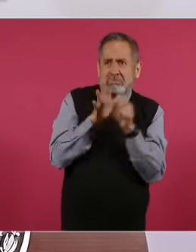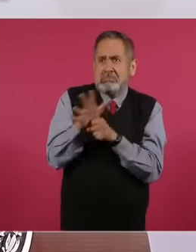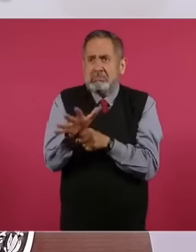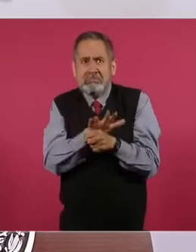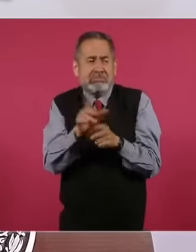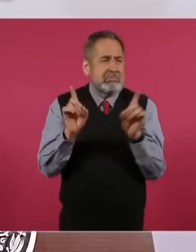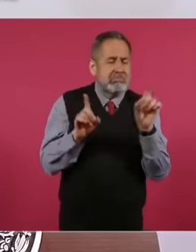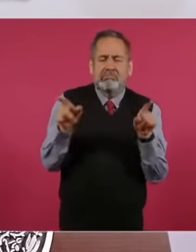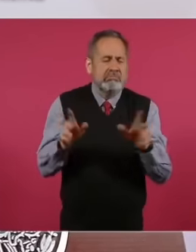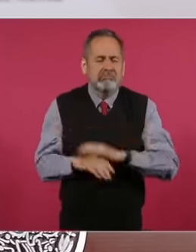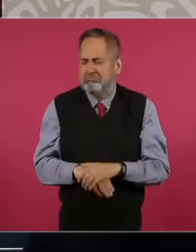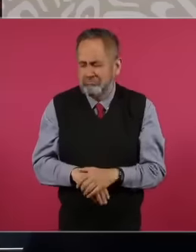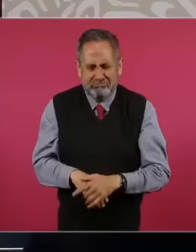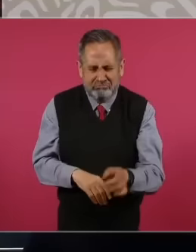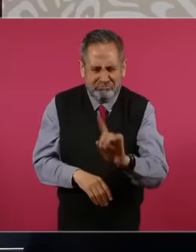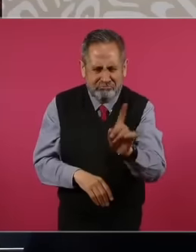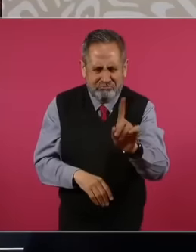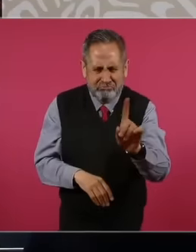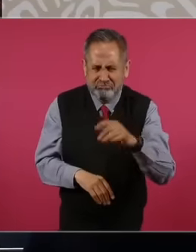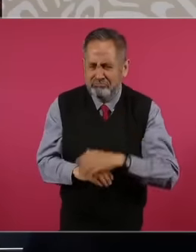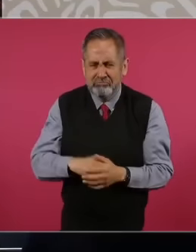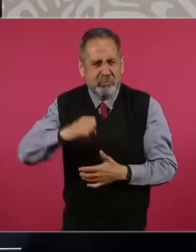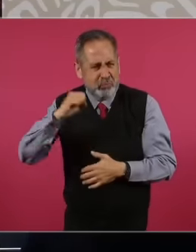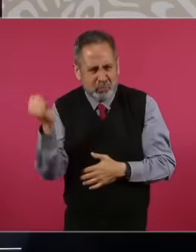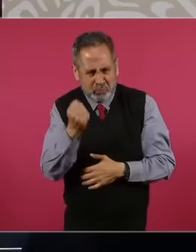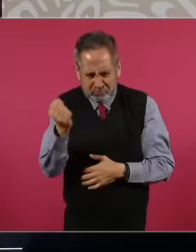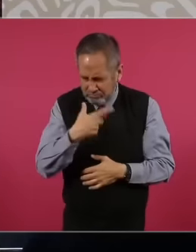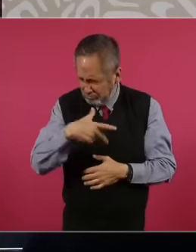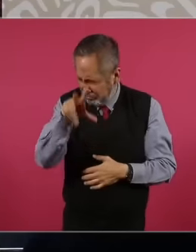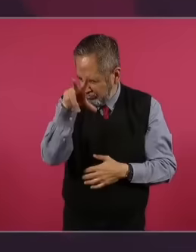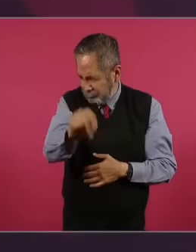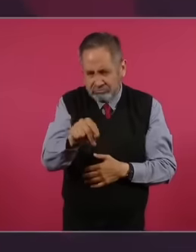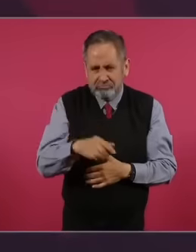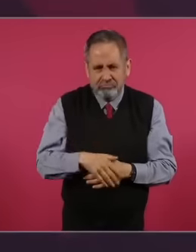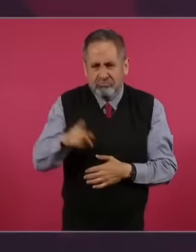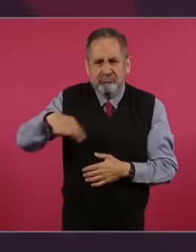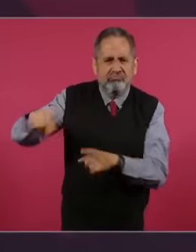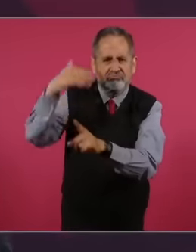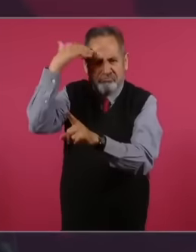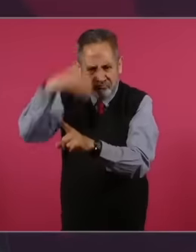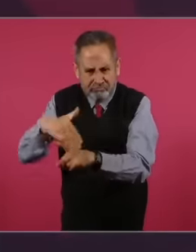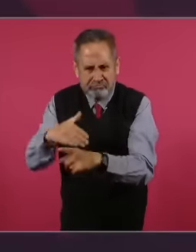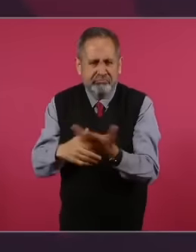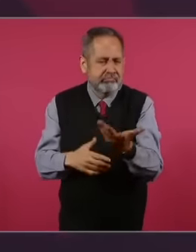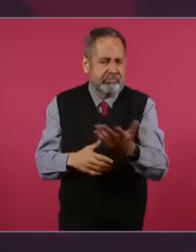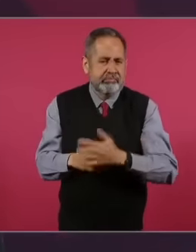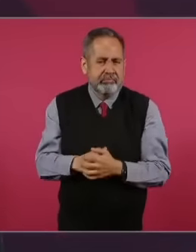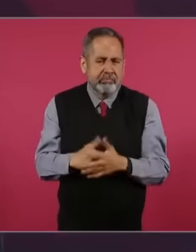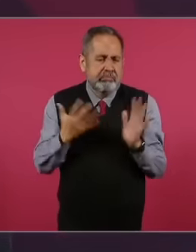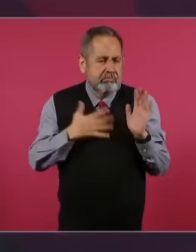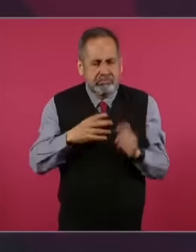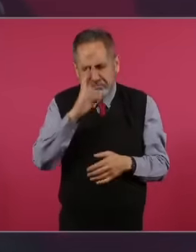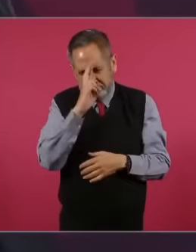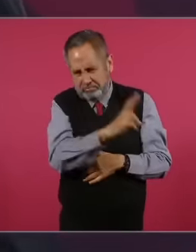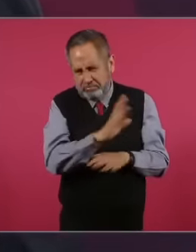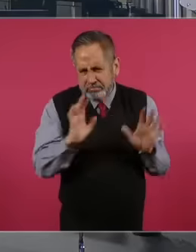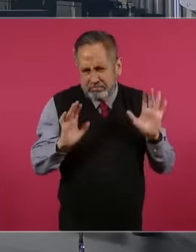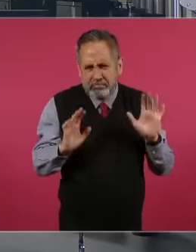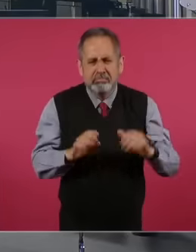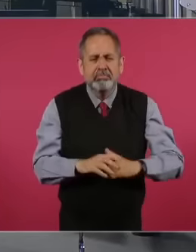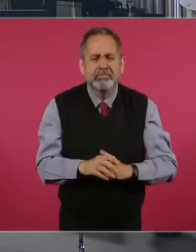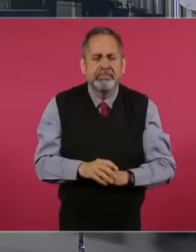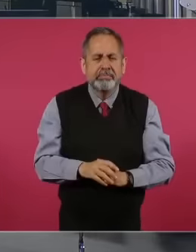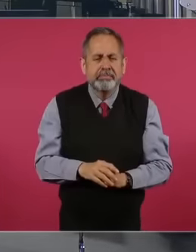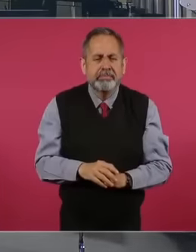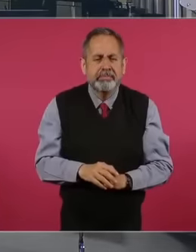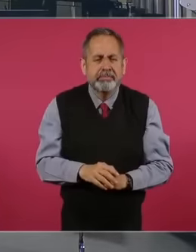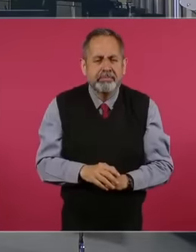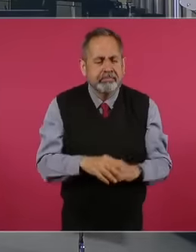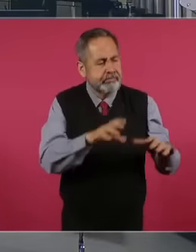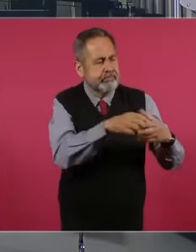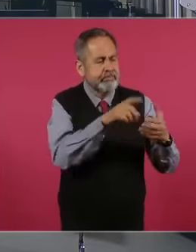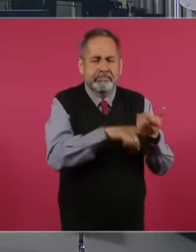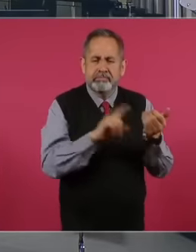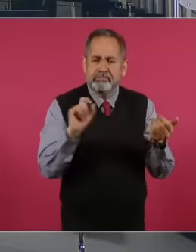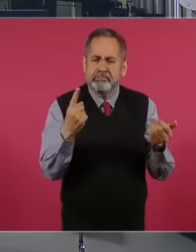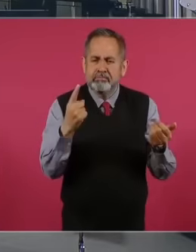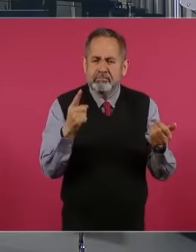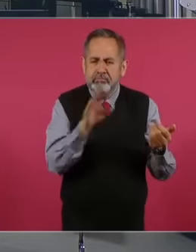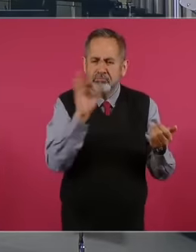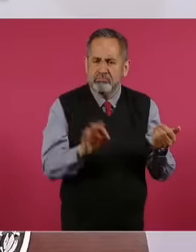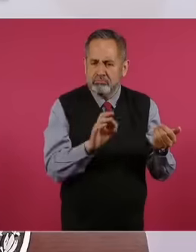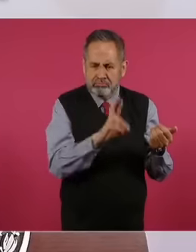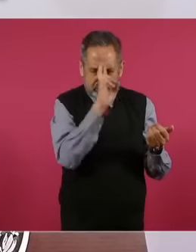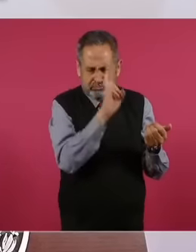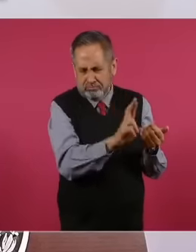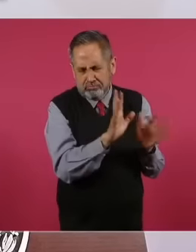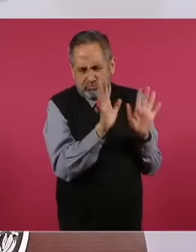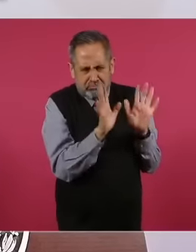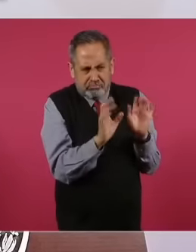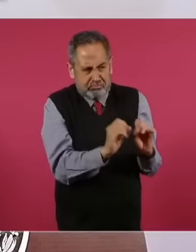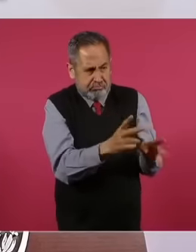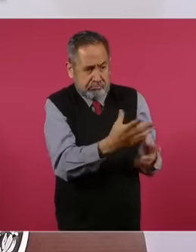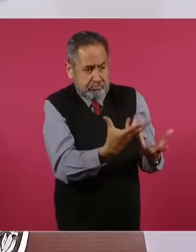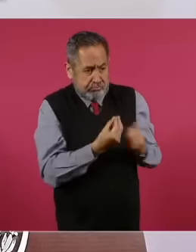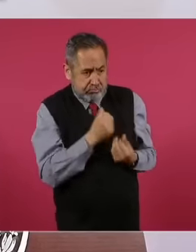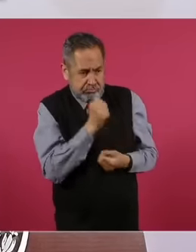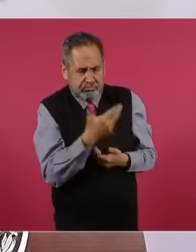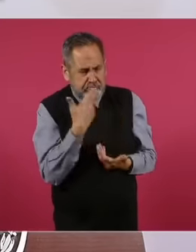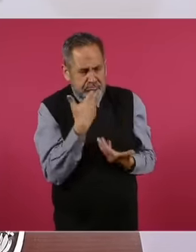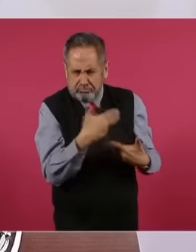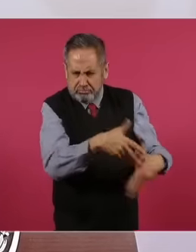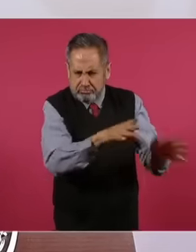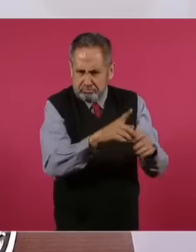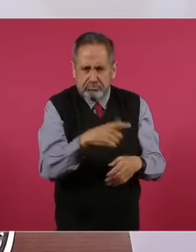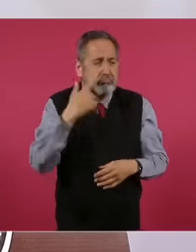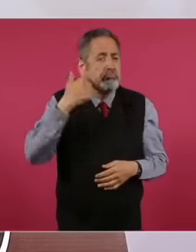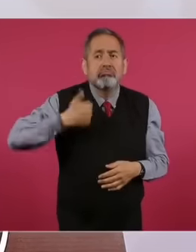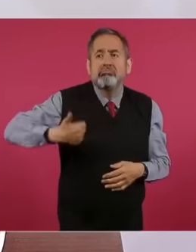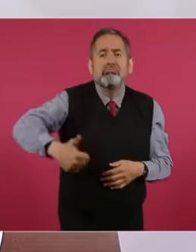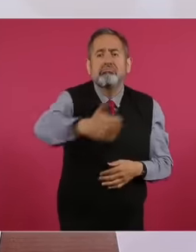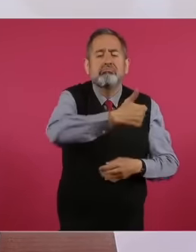but fortunately not and I respect that 2% a lot because we are free and we live in a democracy